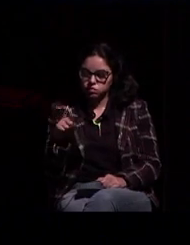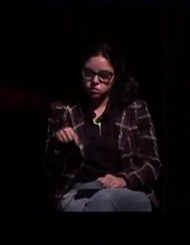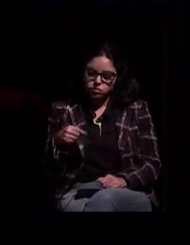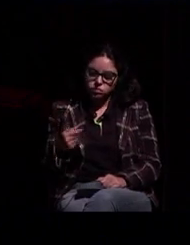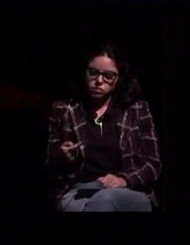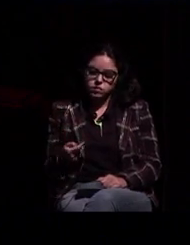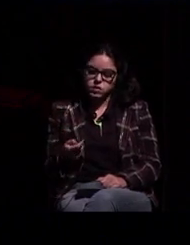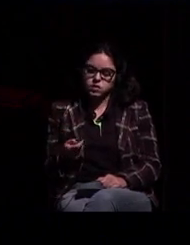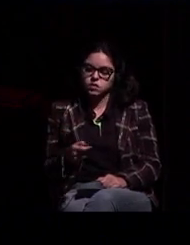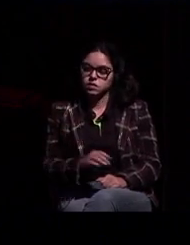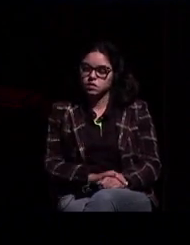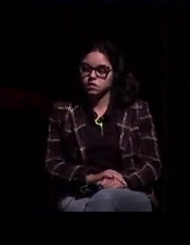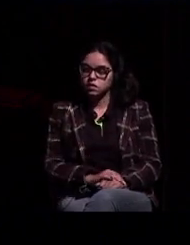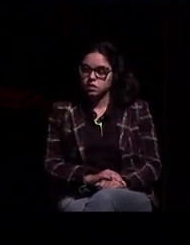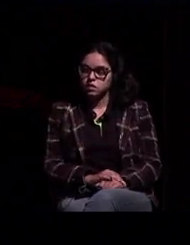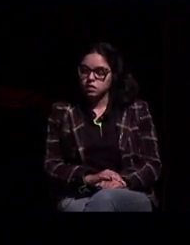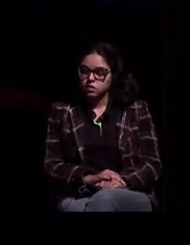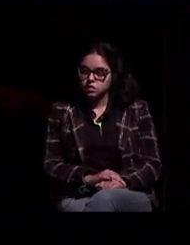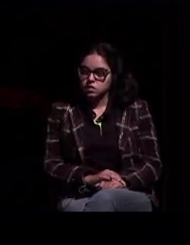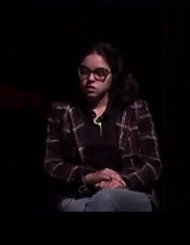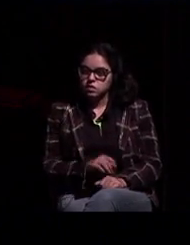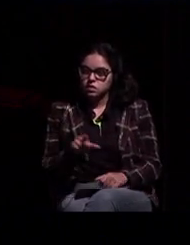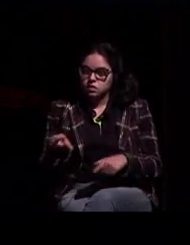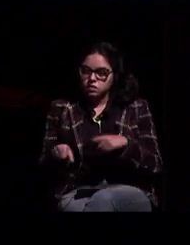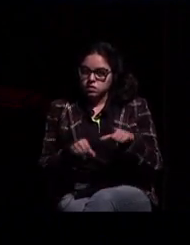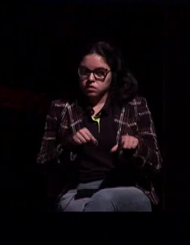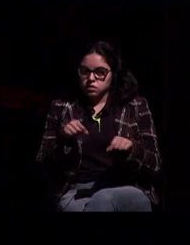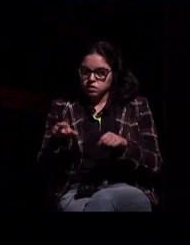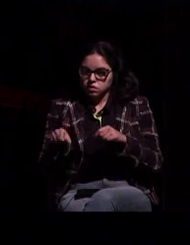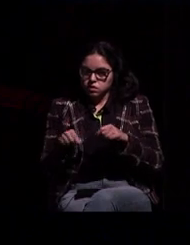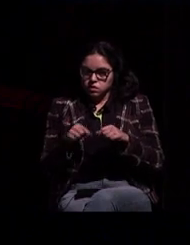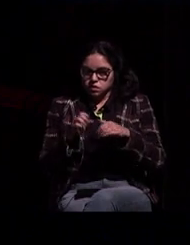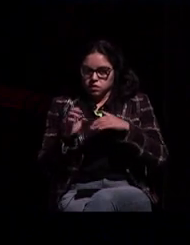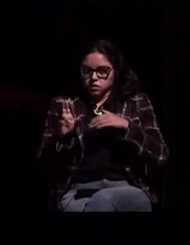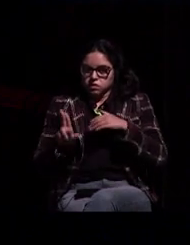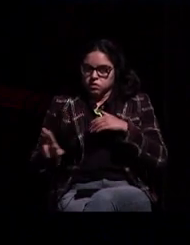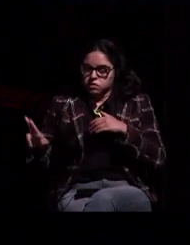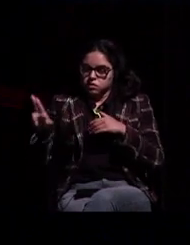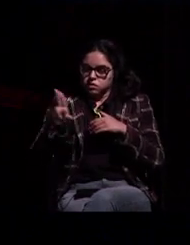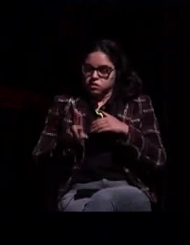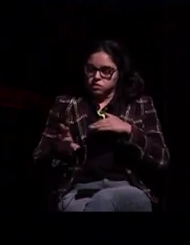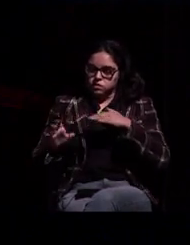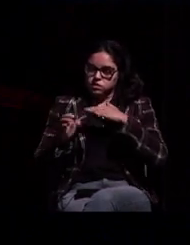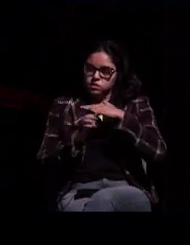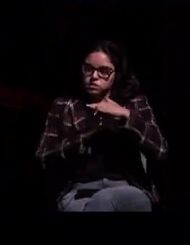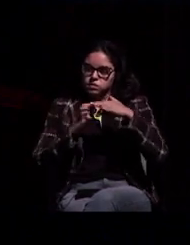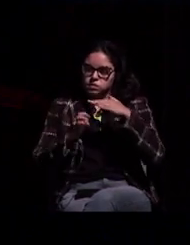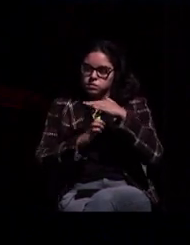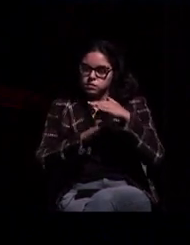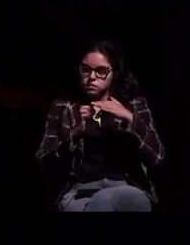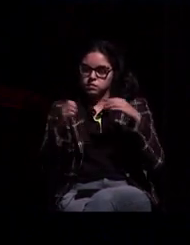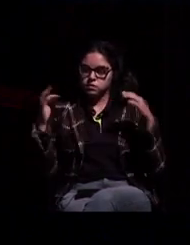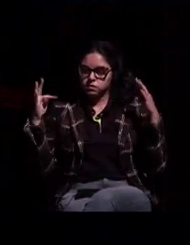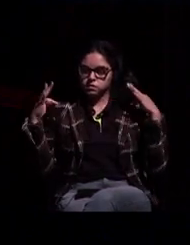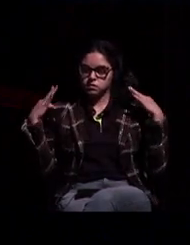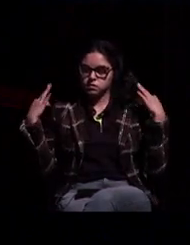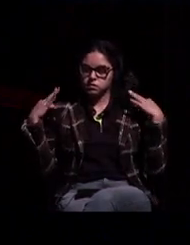the recruitment criteria used by tourist enterprises so the to allocate certain tasks